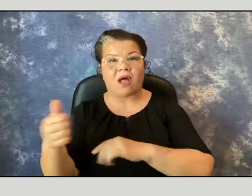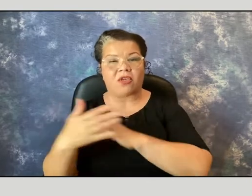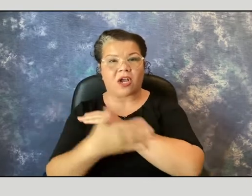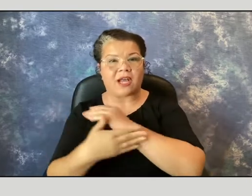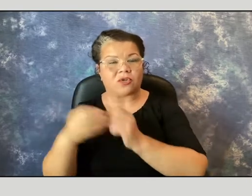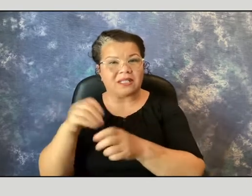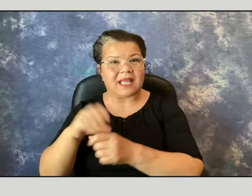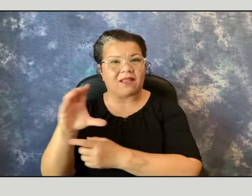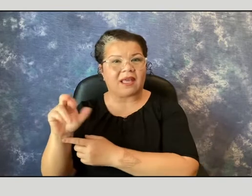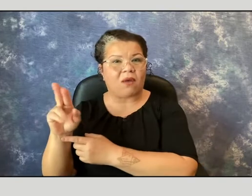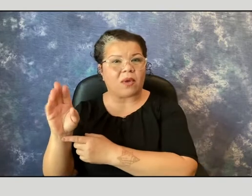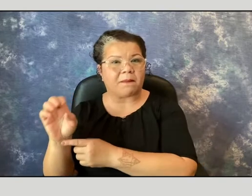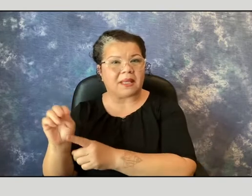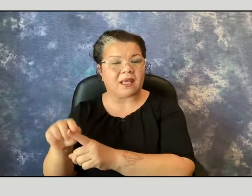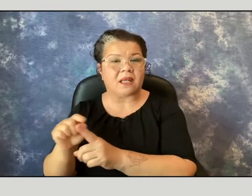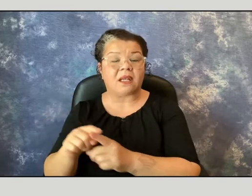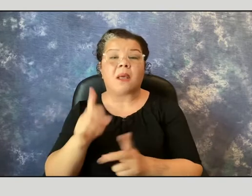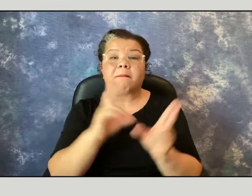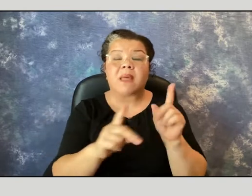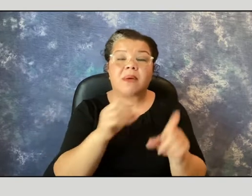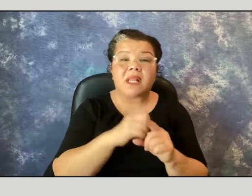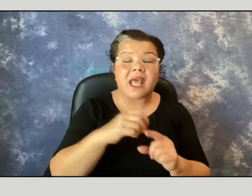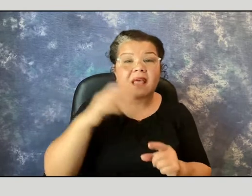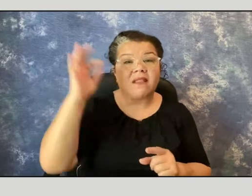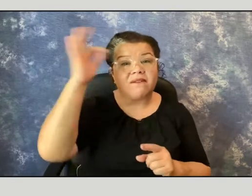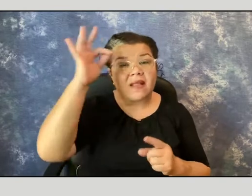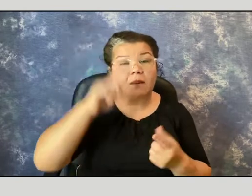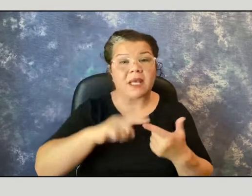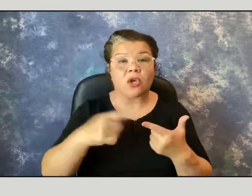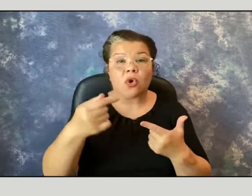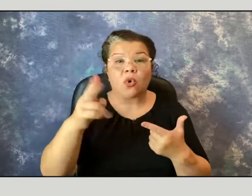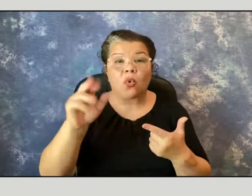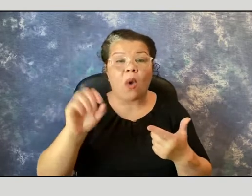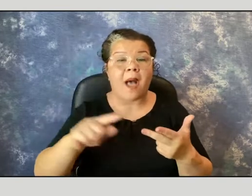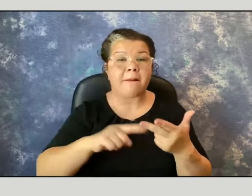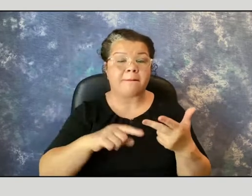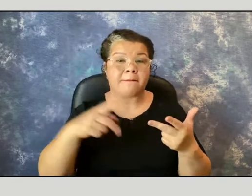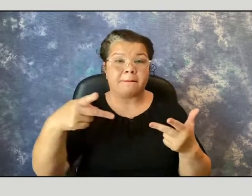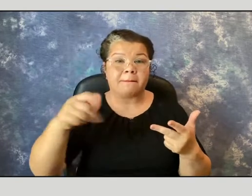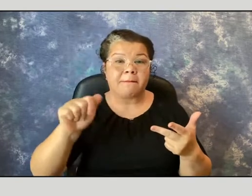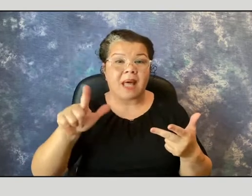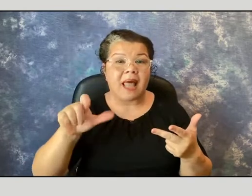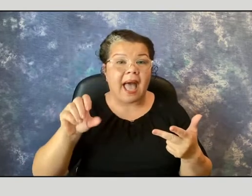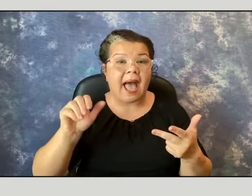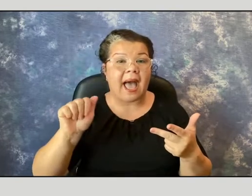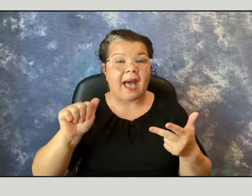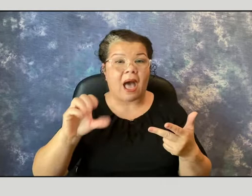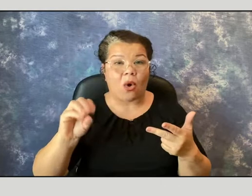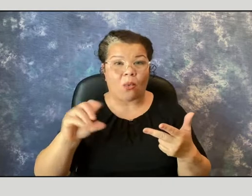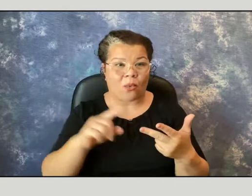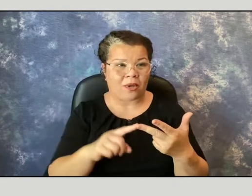folks in Guam, folks in Palau. There's now been new conversations about Puerto Rico possibly being able